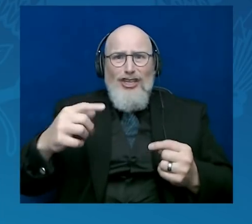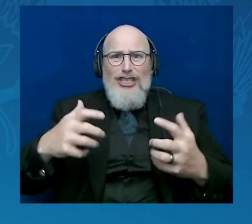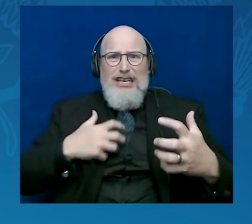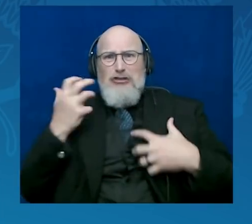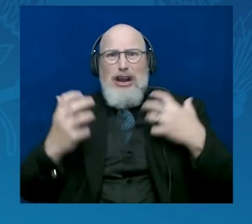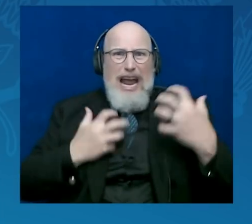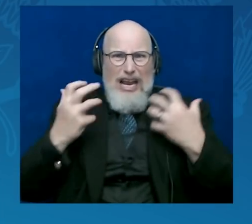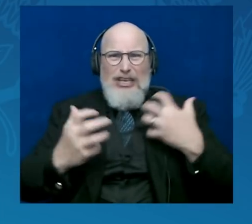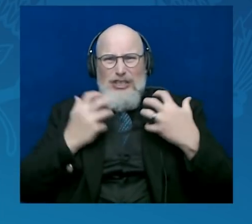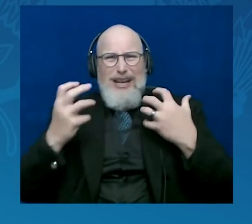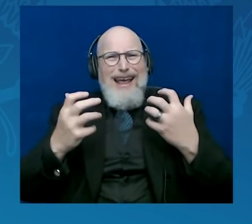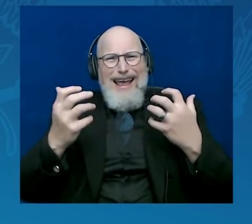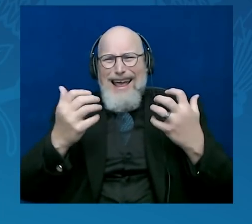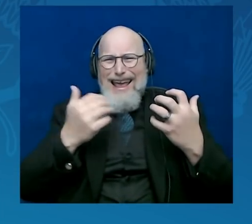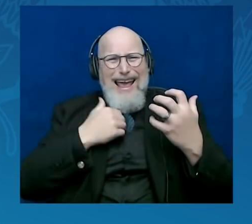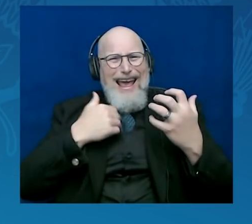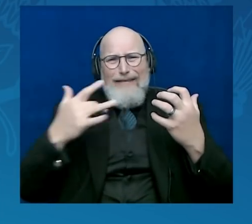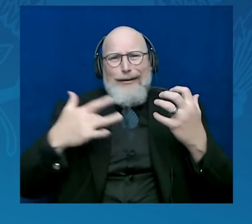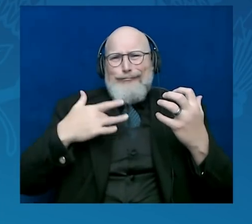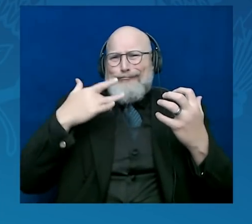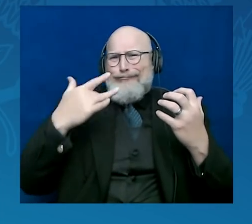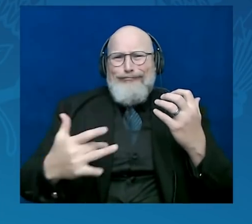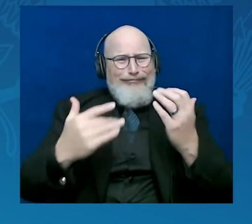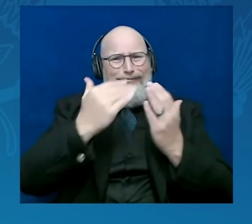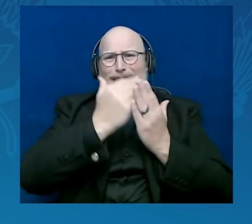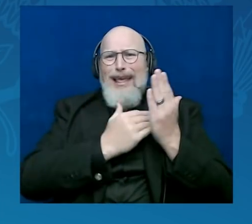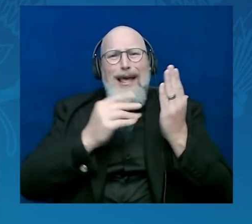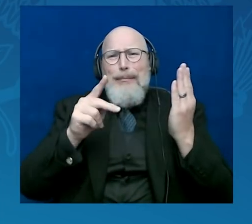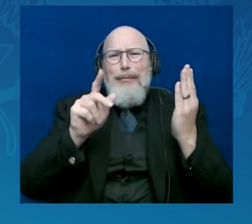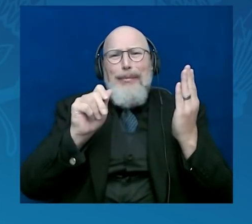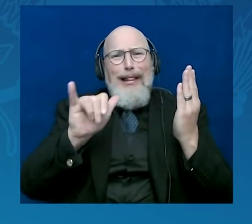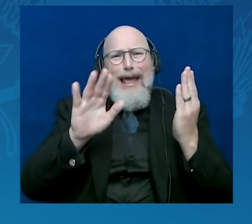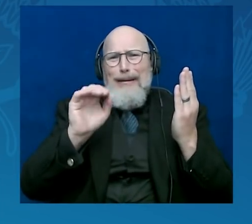And this playbook is too familiar to us all.